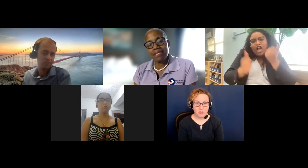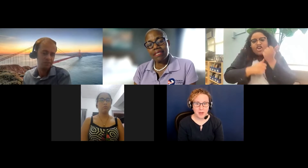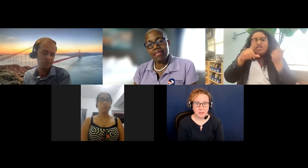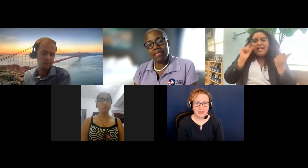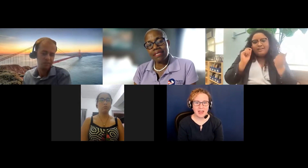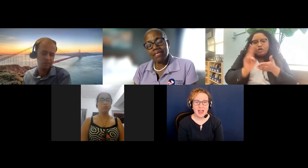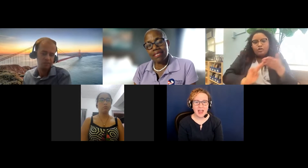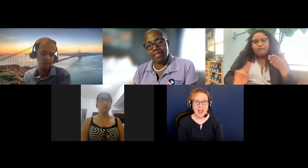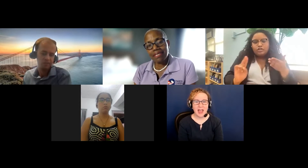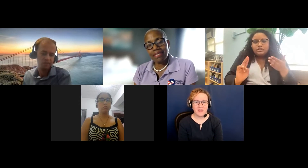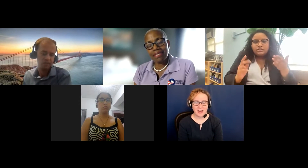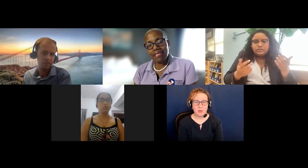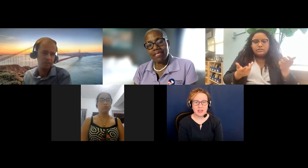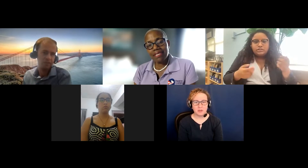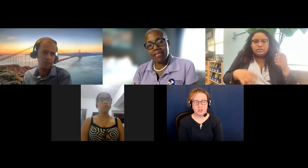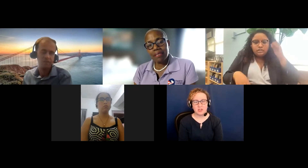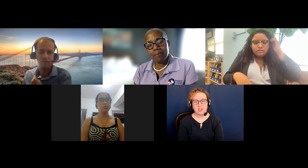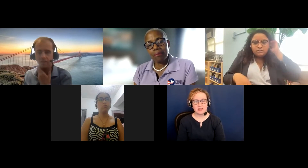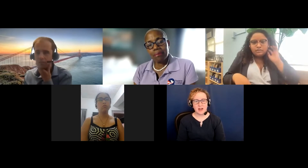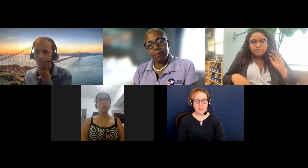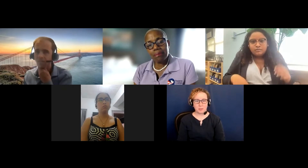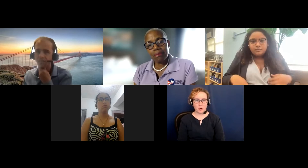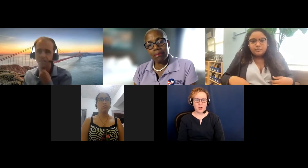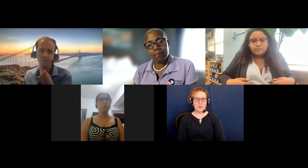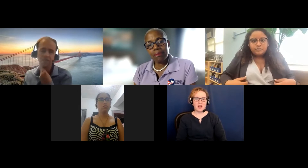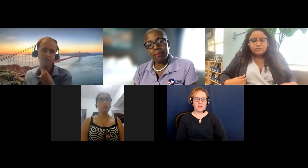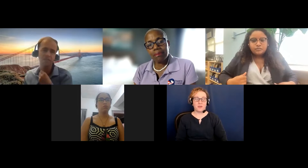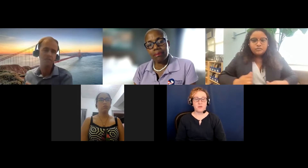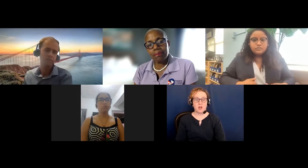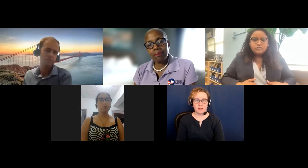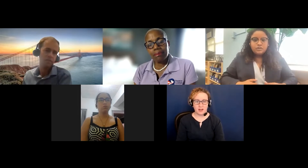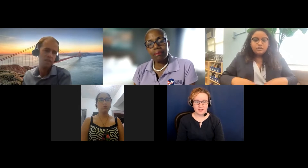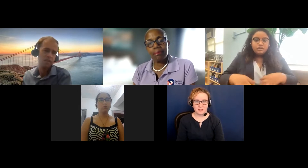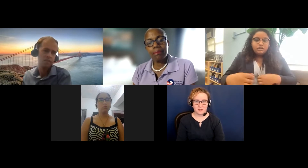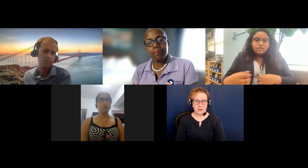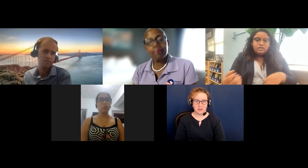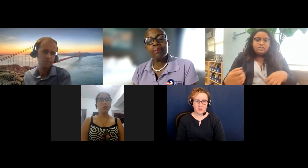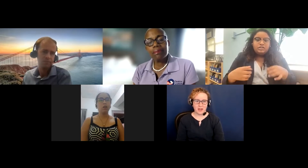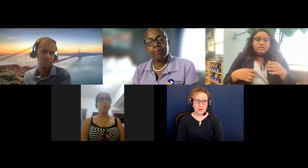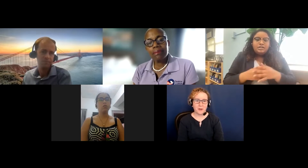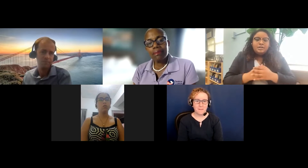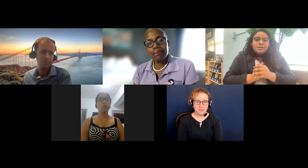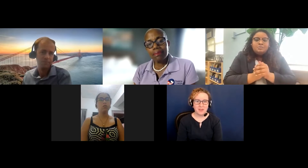Republic. I was able to set up the program through Gallaudet to be able to go down there.